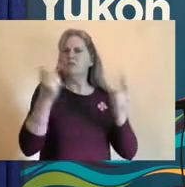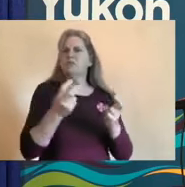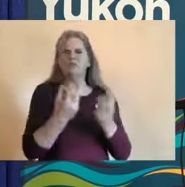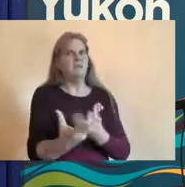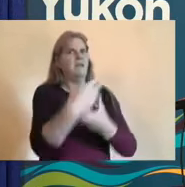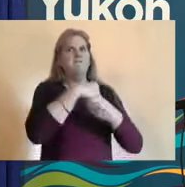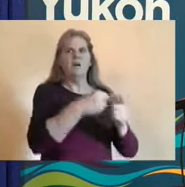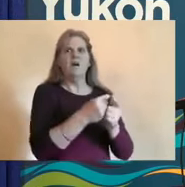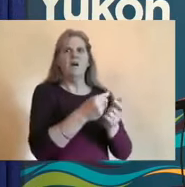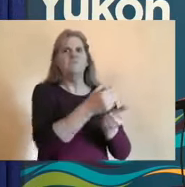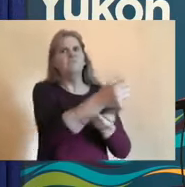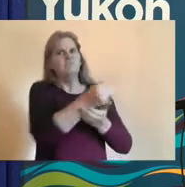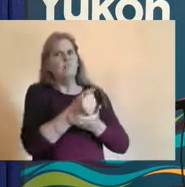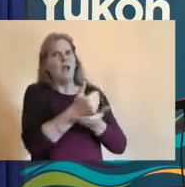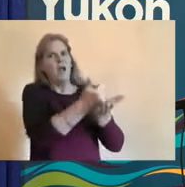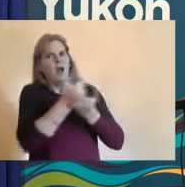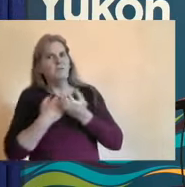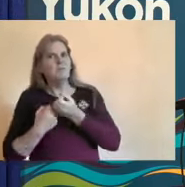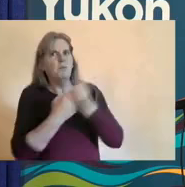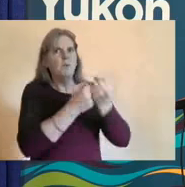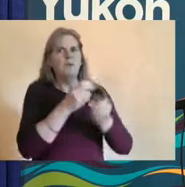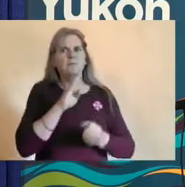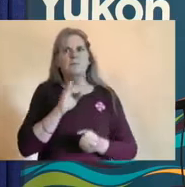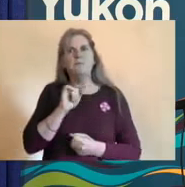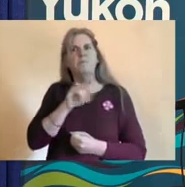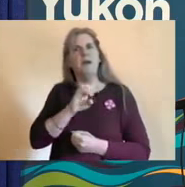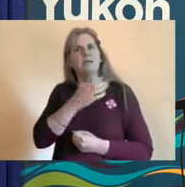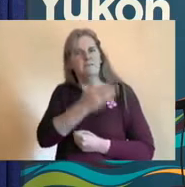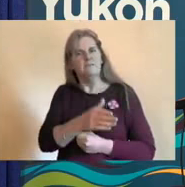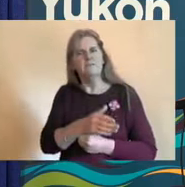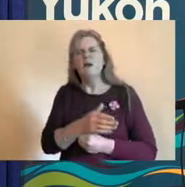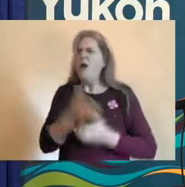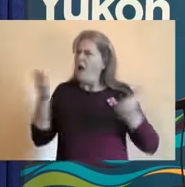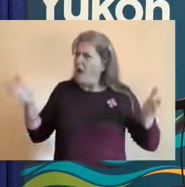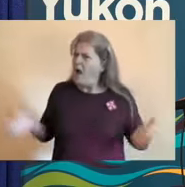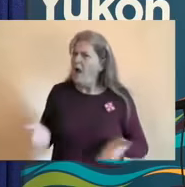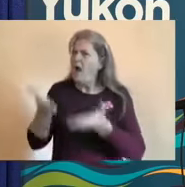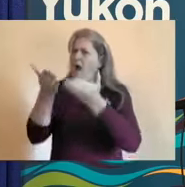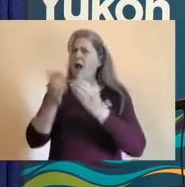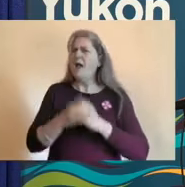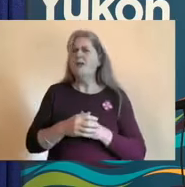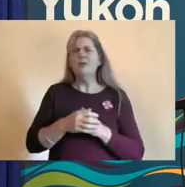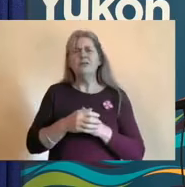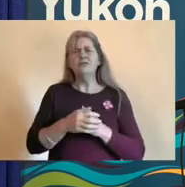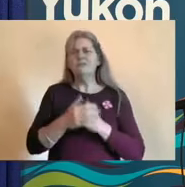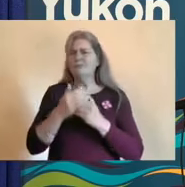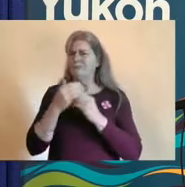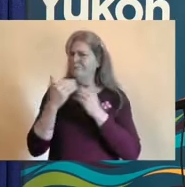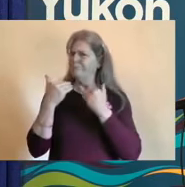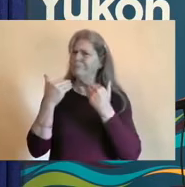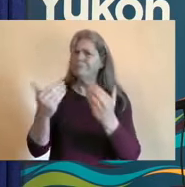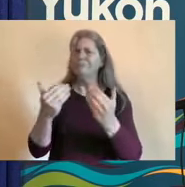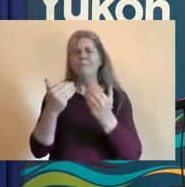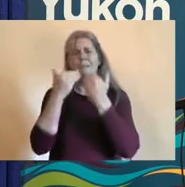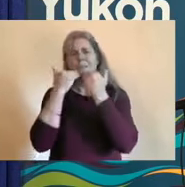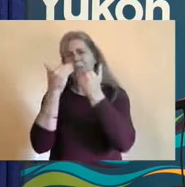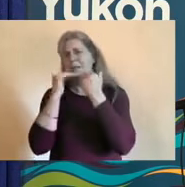I also want to recognize all the younger Yukoners who have already stepped up, and are taking action, and showing